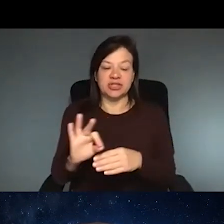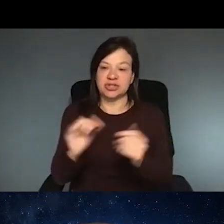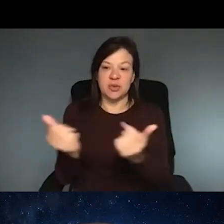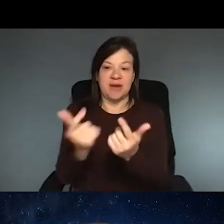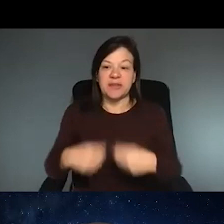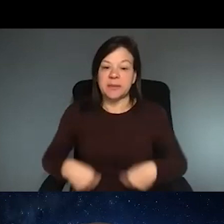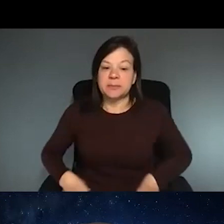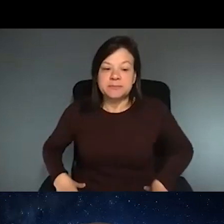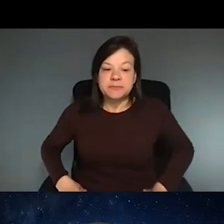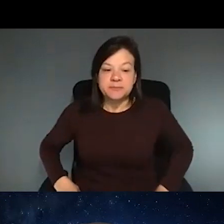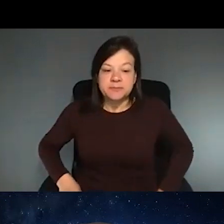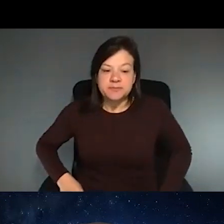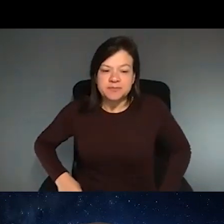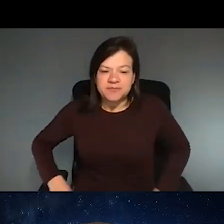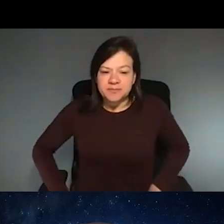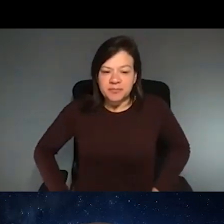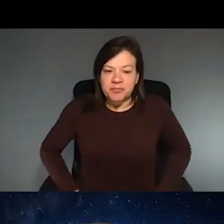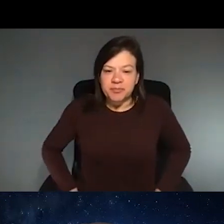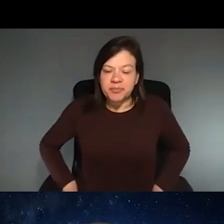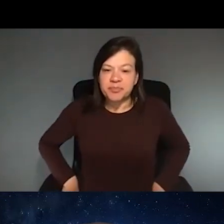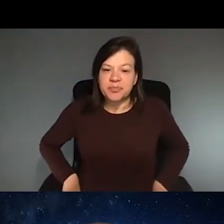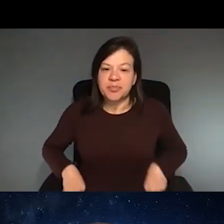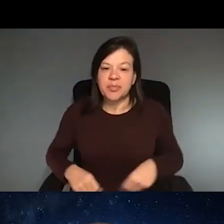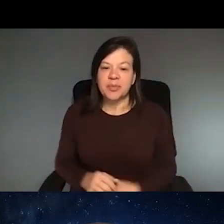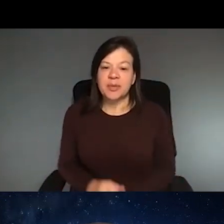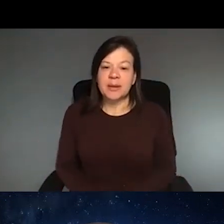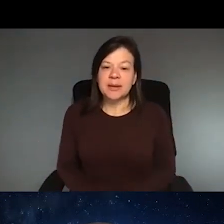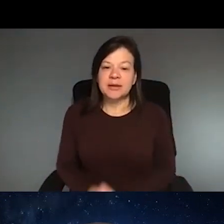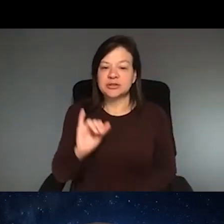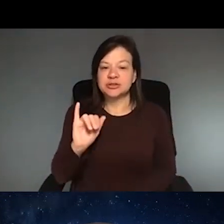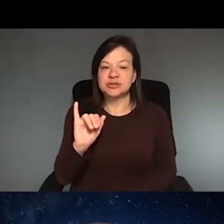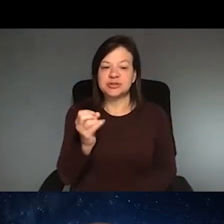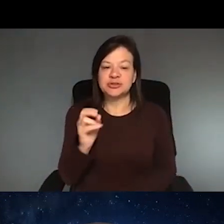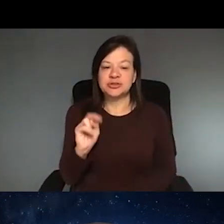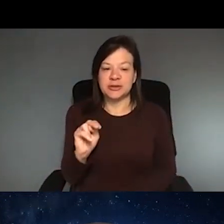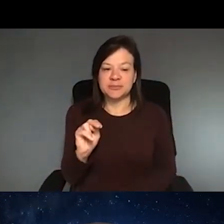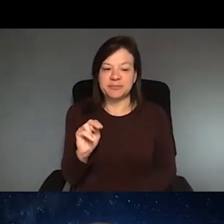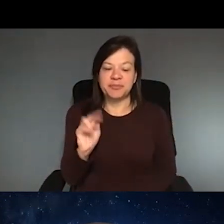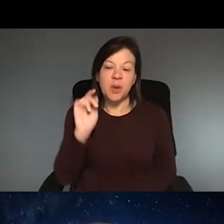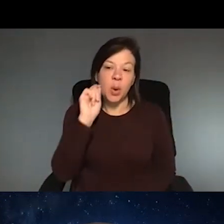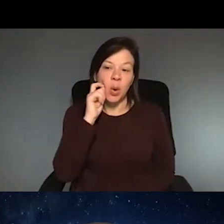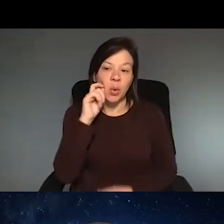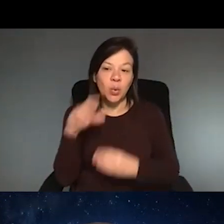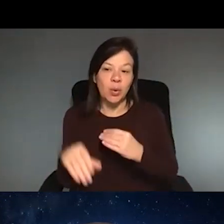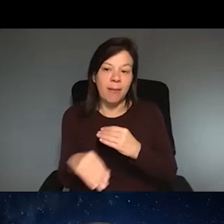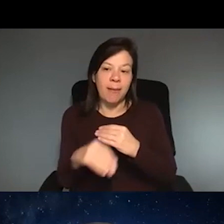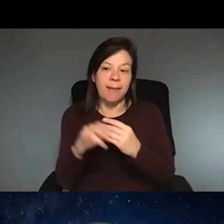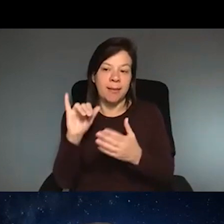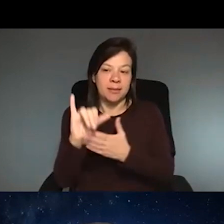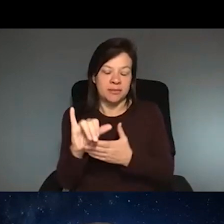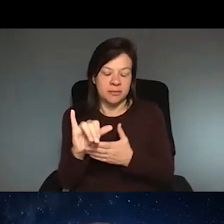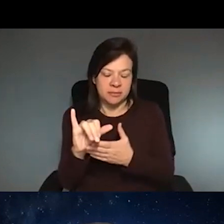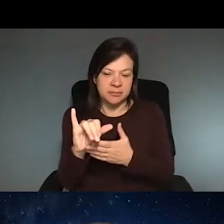HOPE THAT HELPS. A COOL ADD-ON COMMENT TO THAT IS THAT WHAT IS REALLY